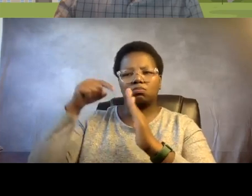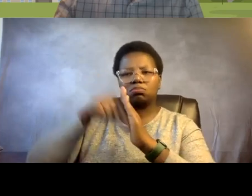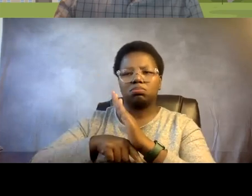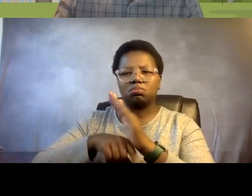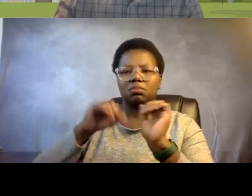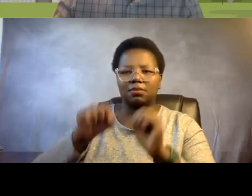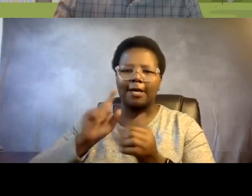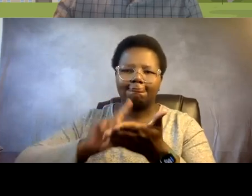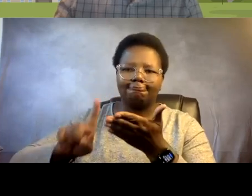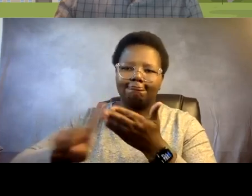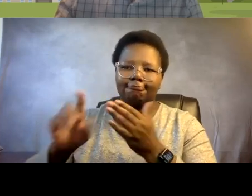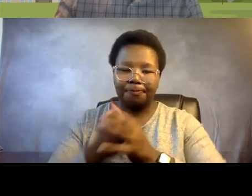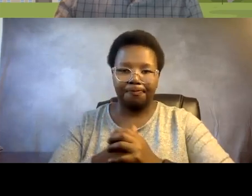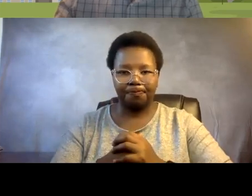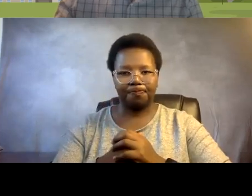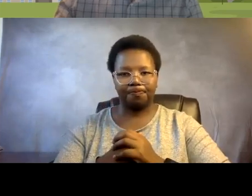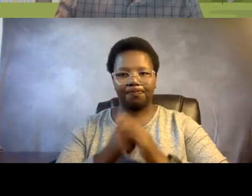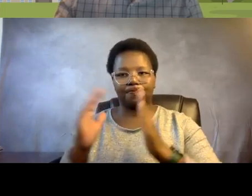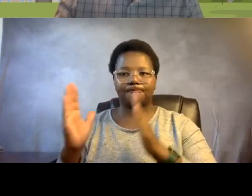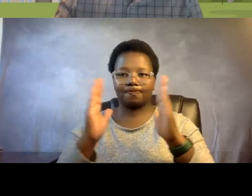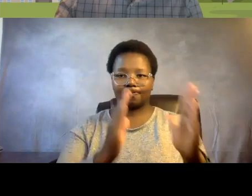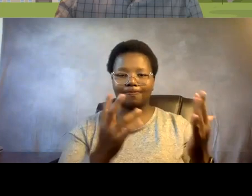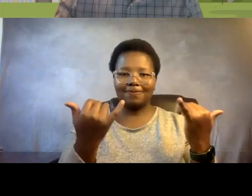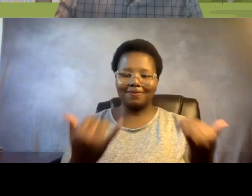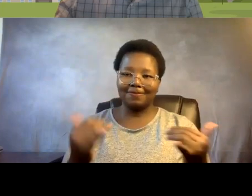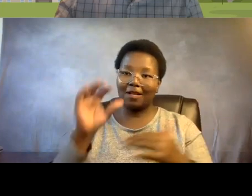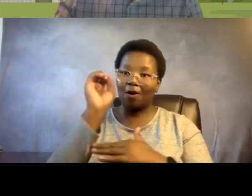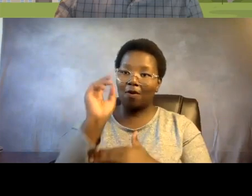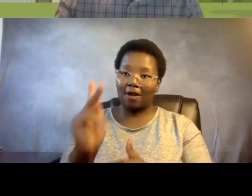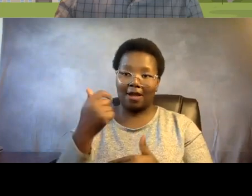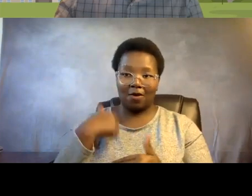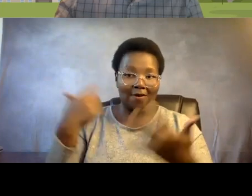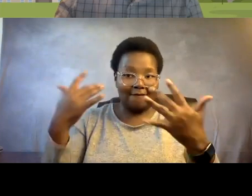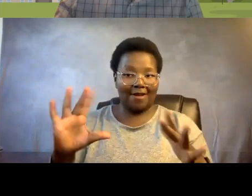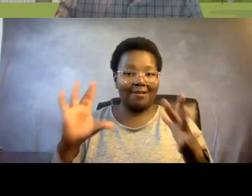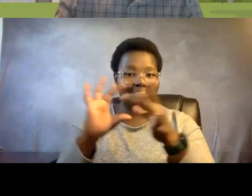Okay so we've talked a little bit about Jared just talked about screen readers